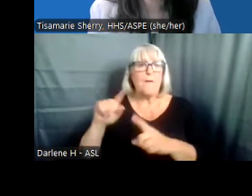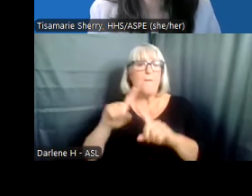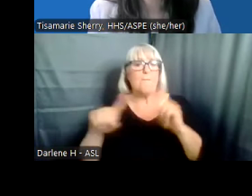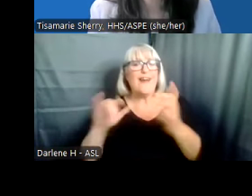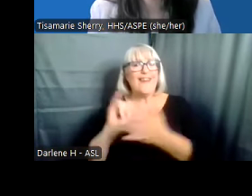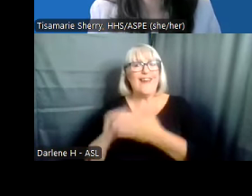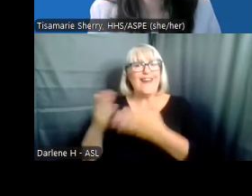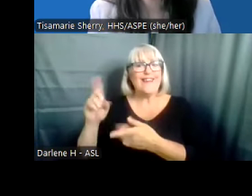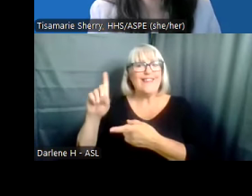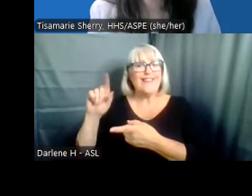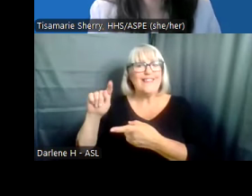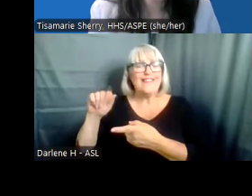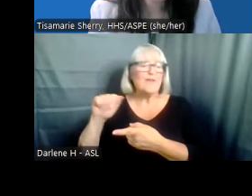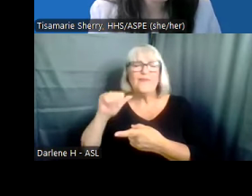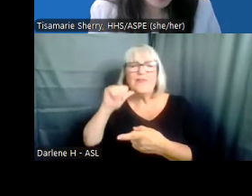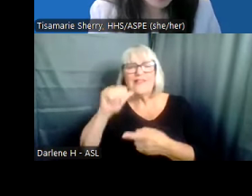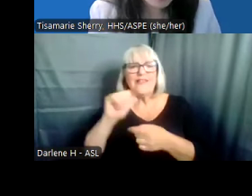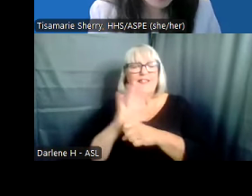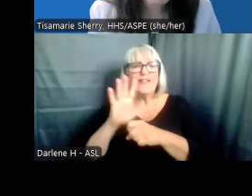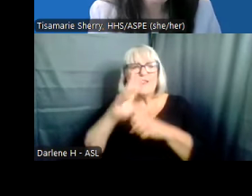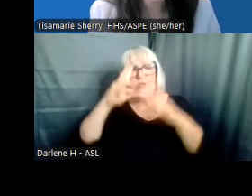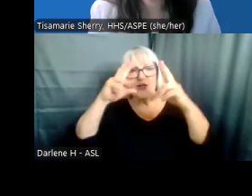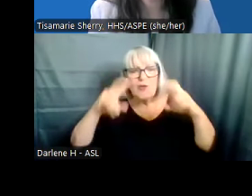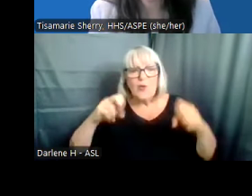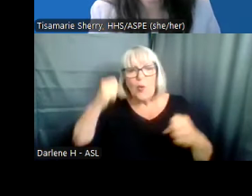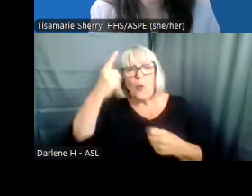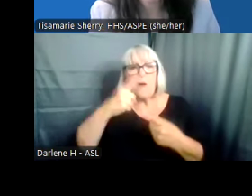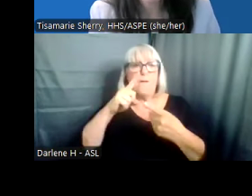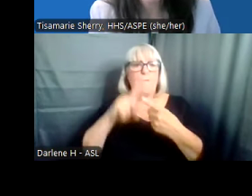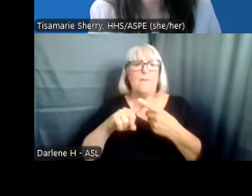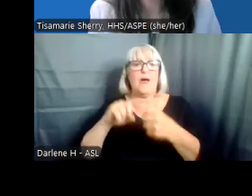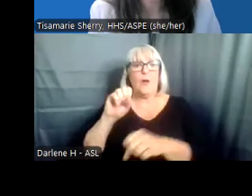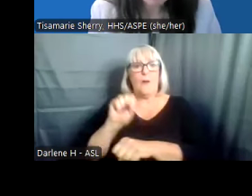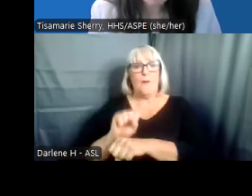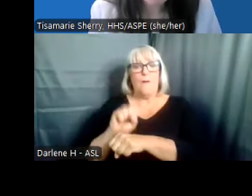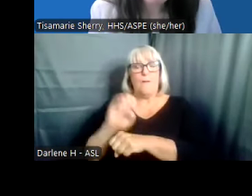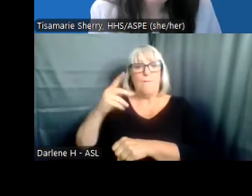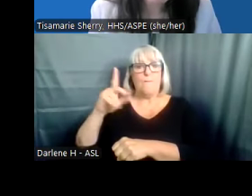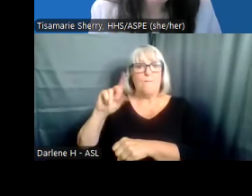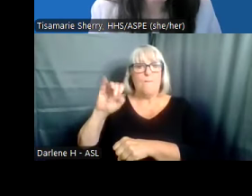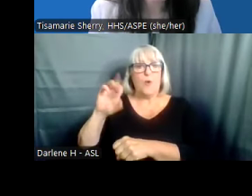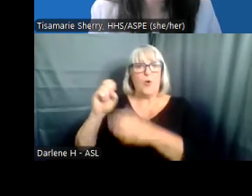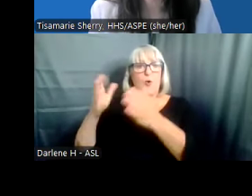to understand data on employers and workers providing HCBS. In ASPE, we are undertaking